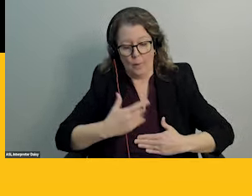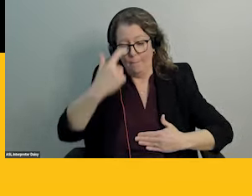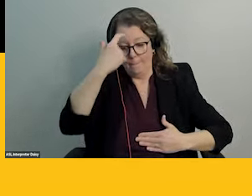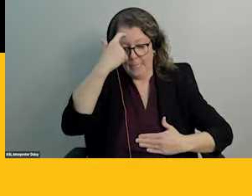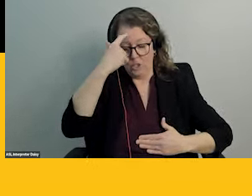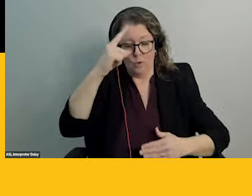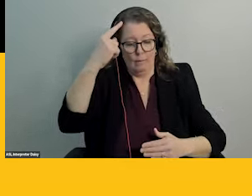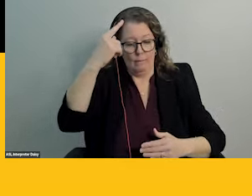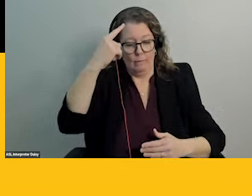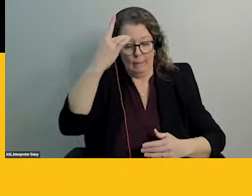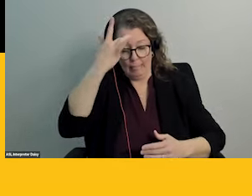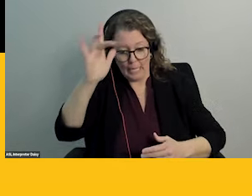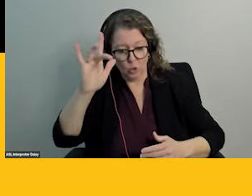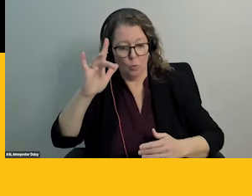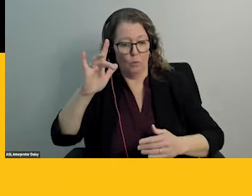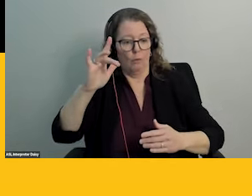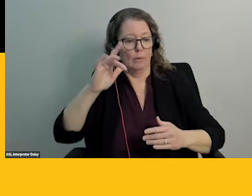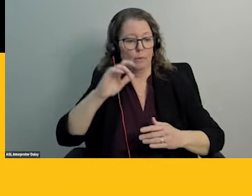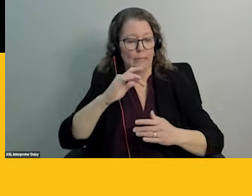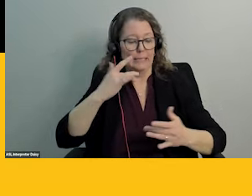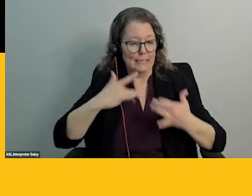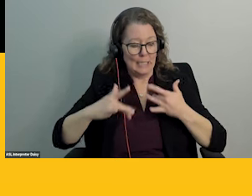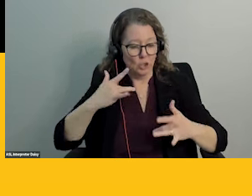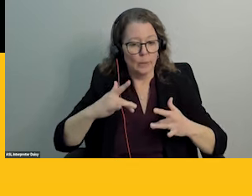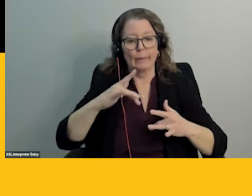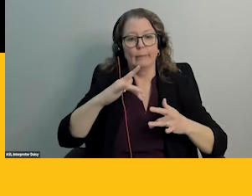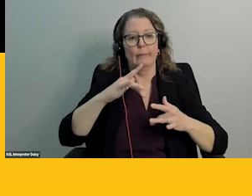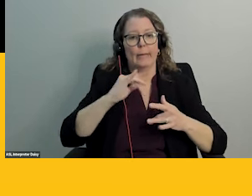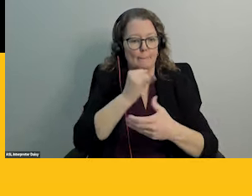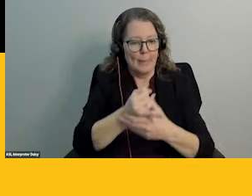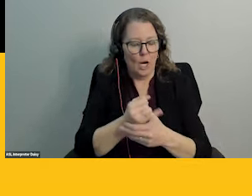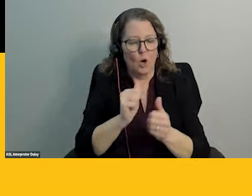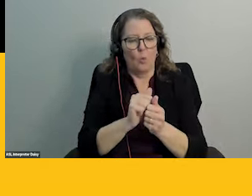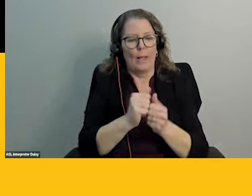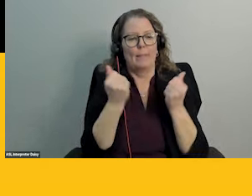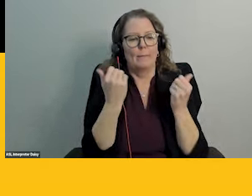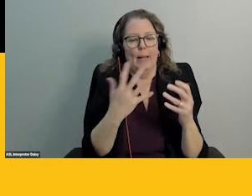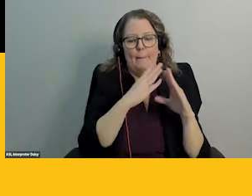or sensory impairments, which an interaction with various barriers may hinder their full